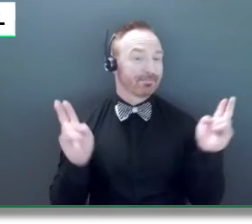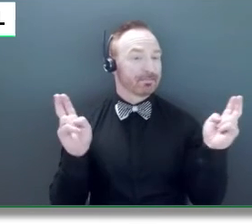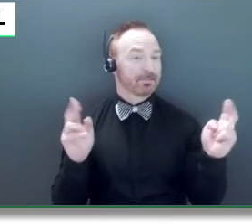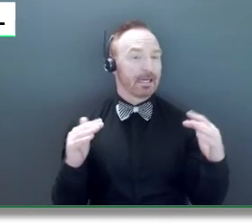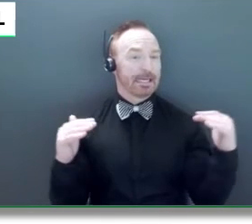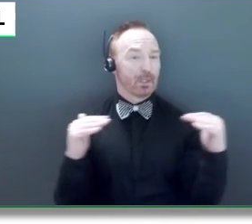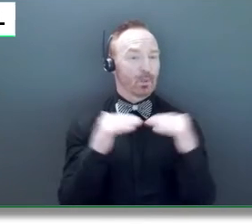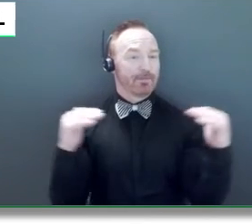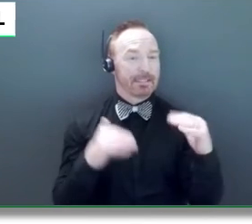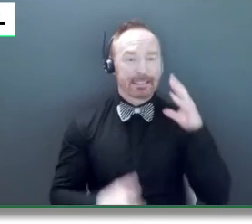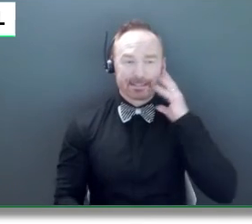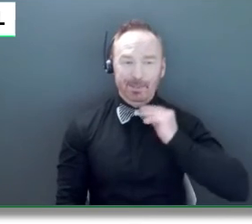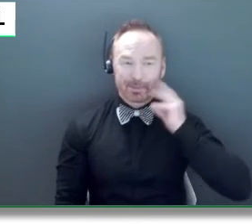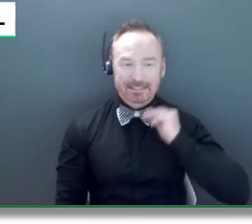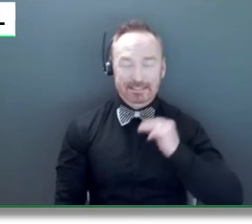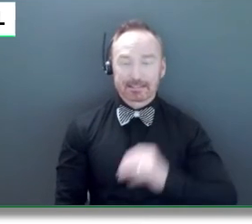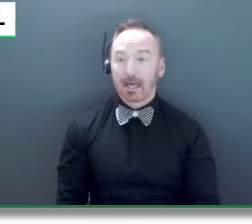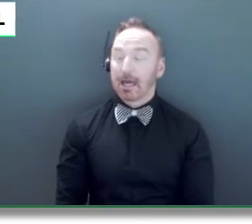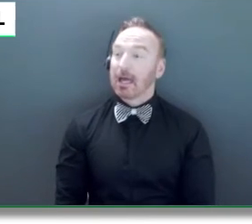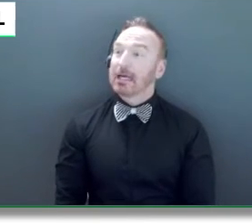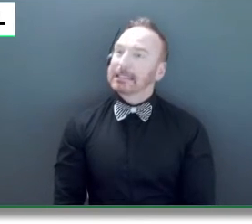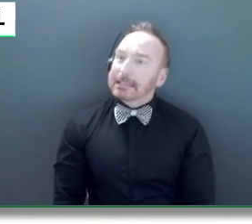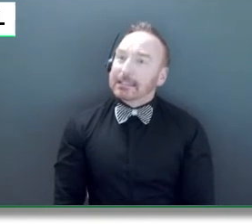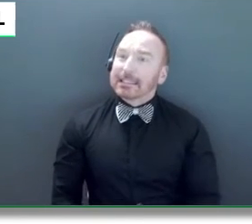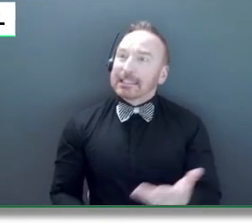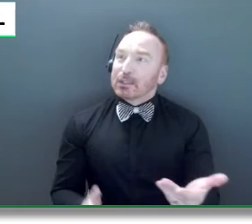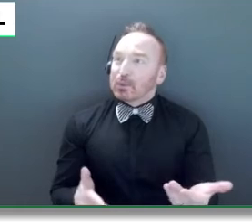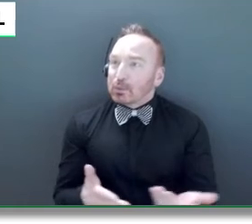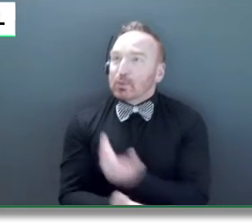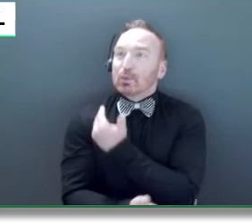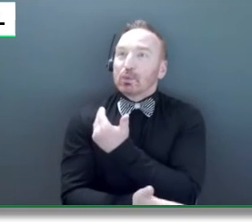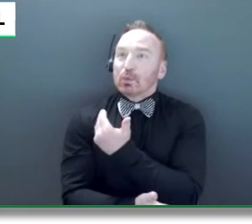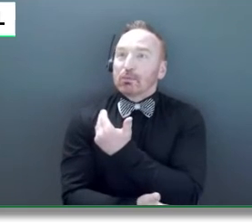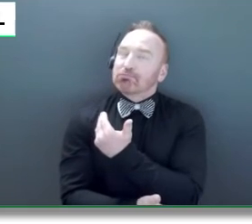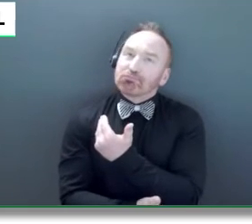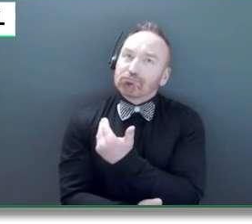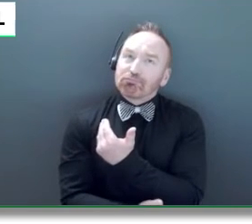Not really any new ones but I will just sort of recap